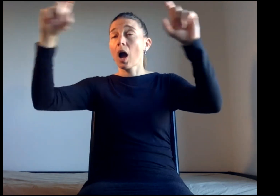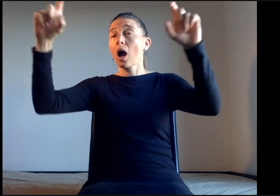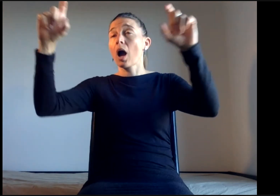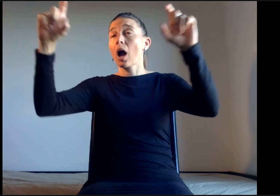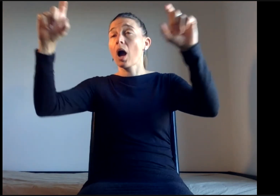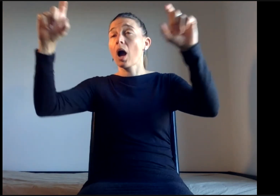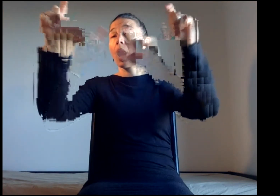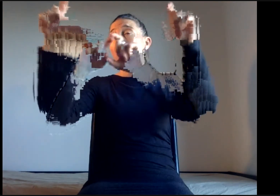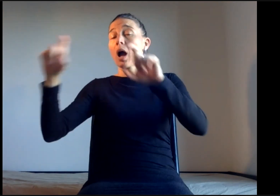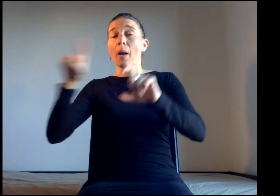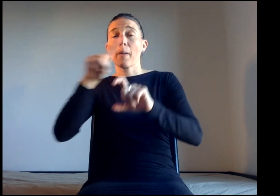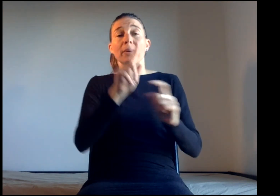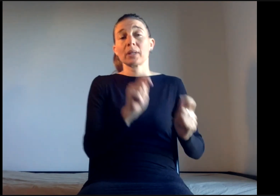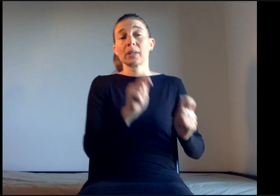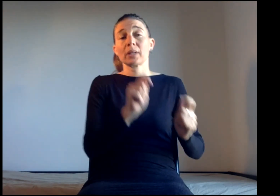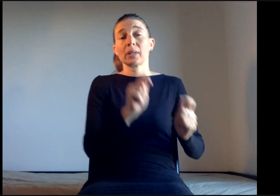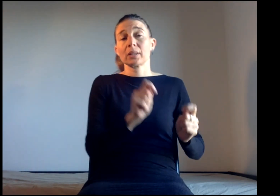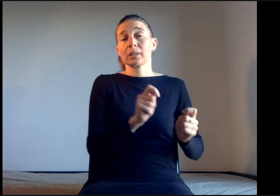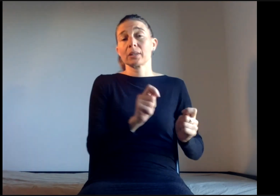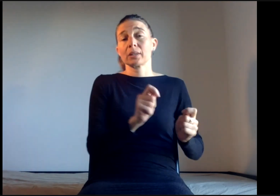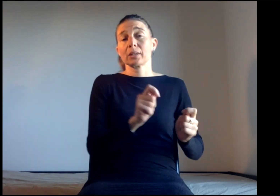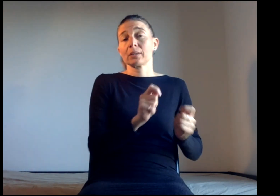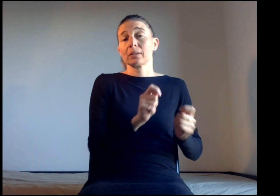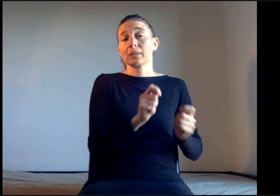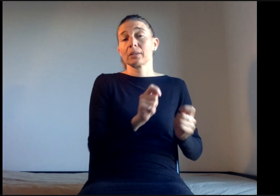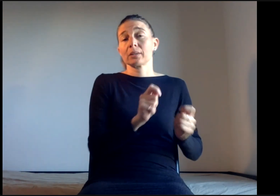to people with intellectual disabilities and their families